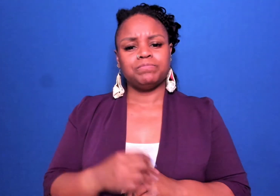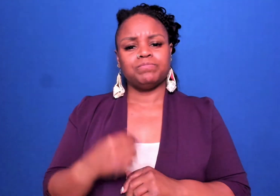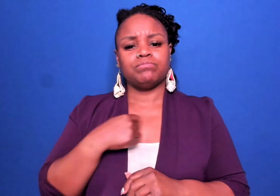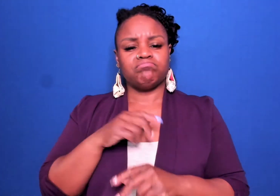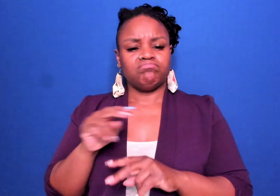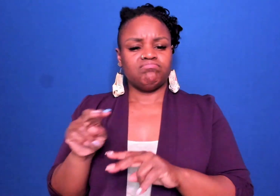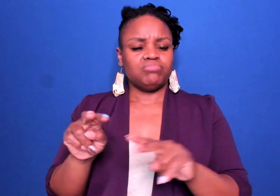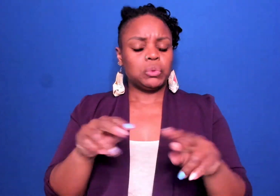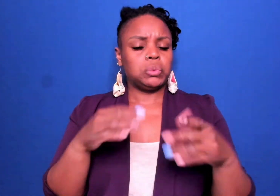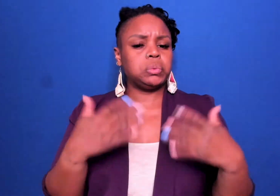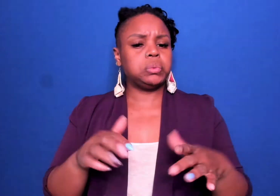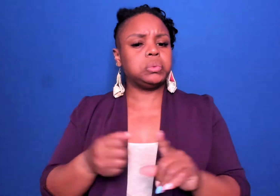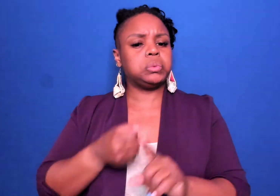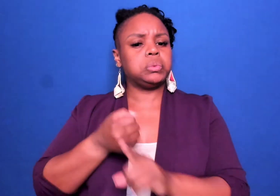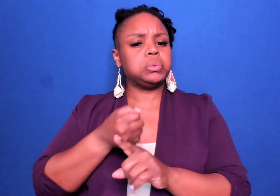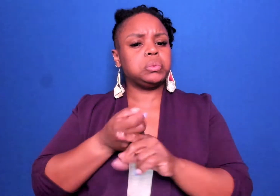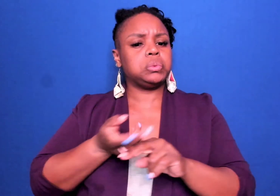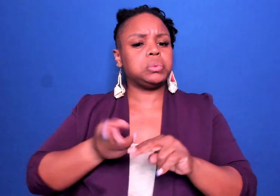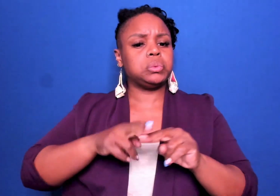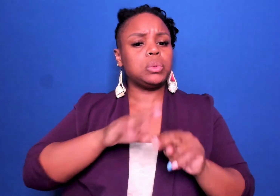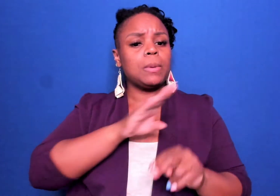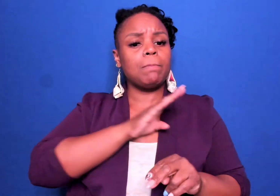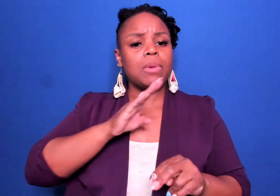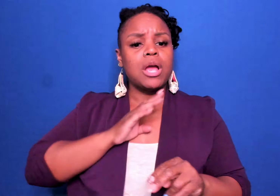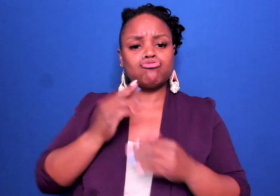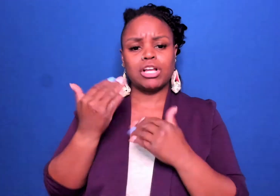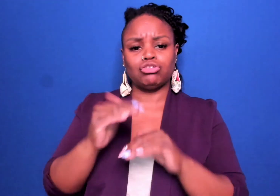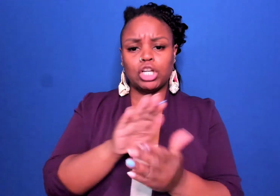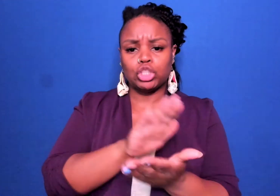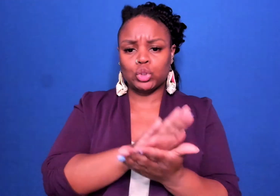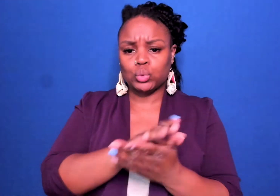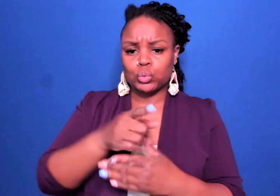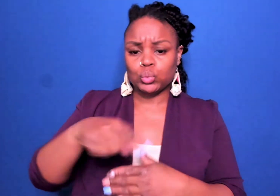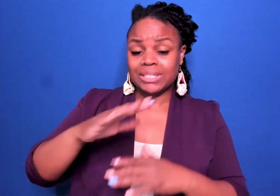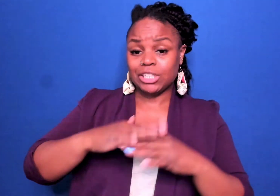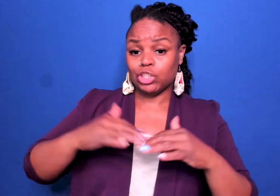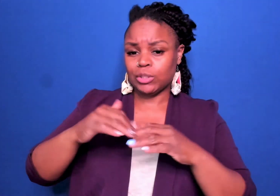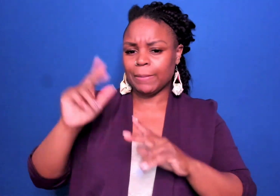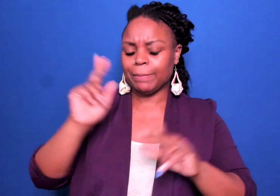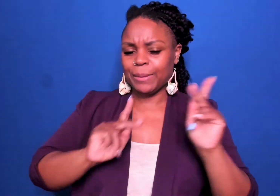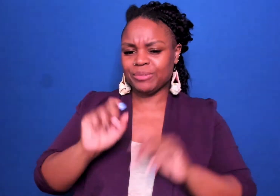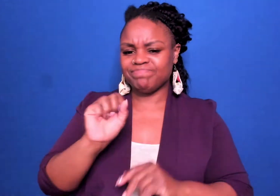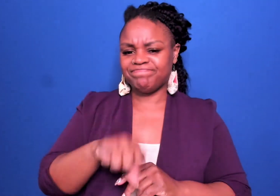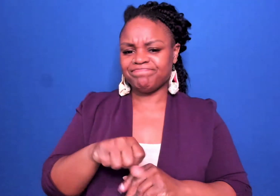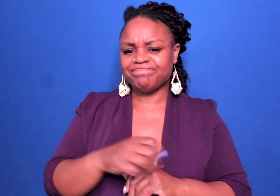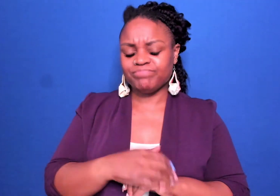We have seen this through the infliction of boarding/retraining schools on Indigenous people.